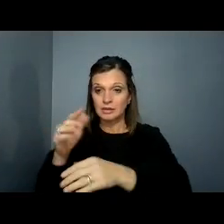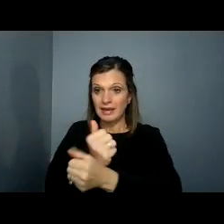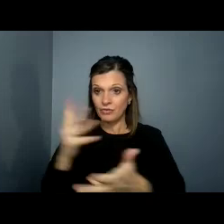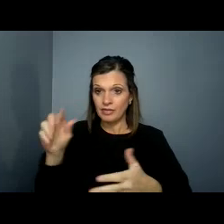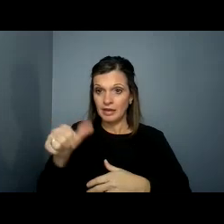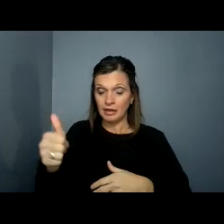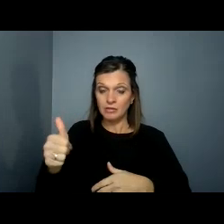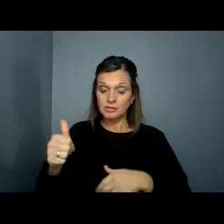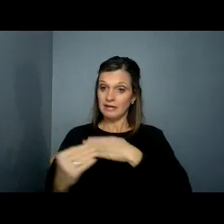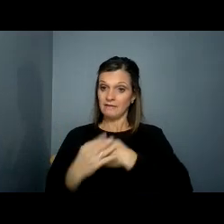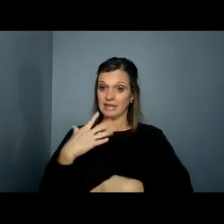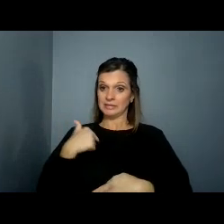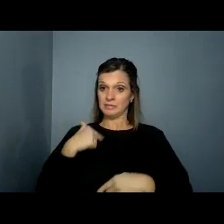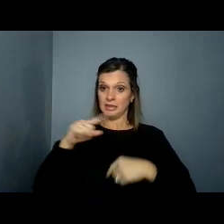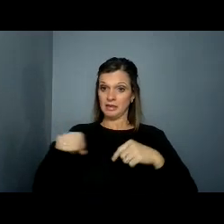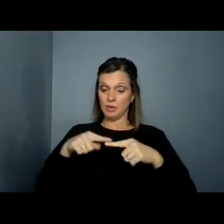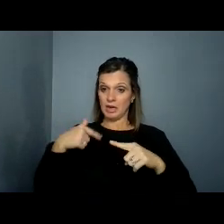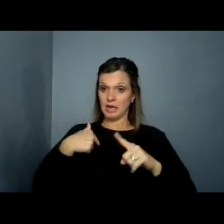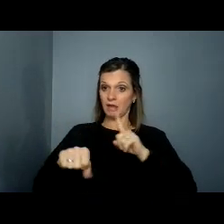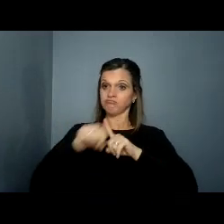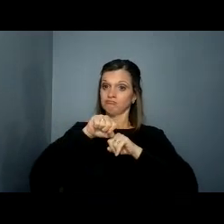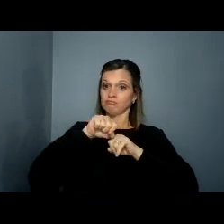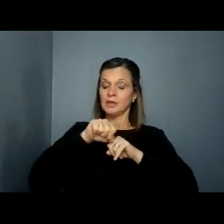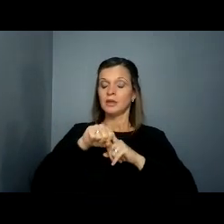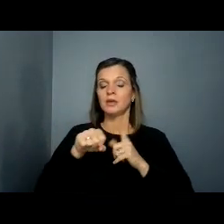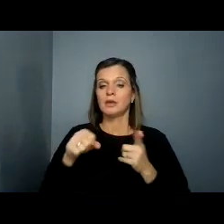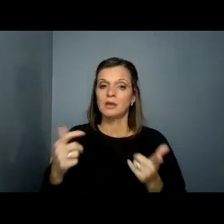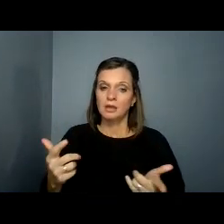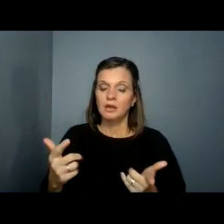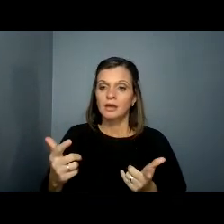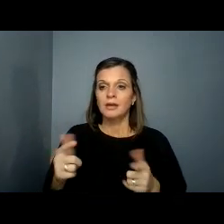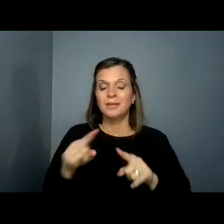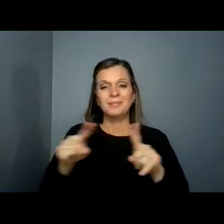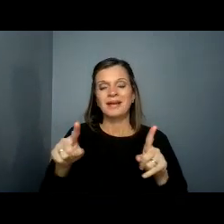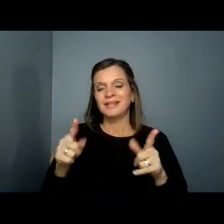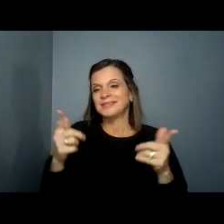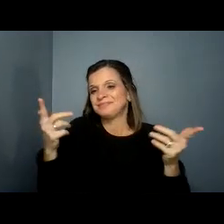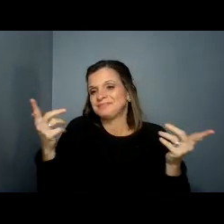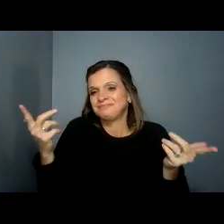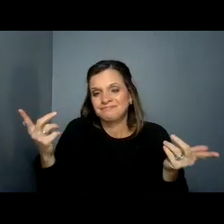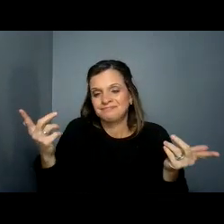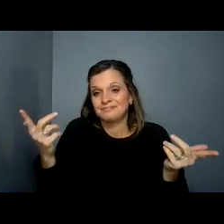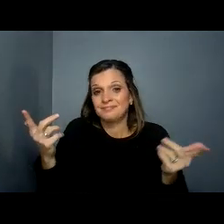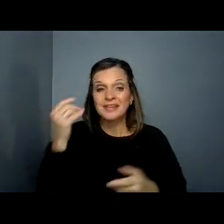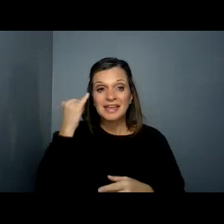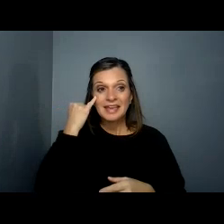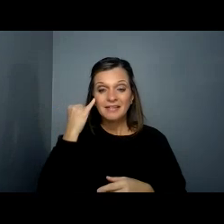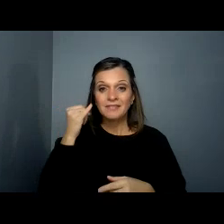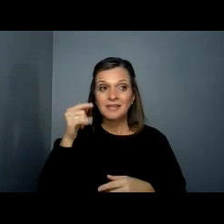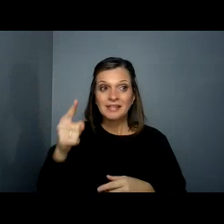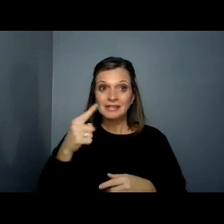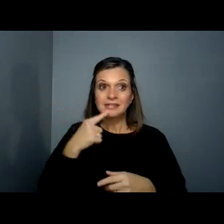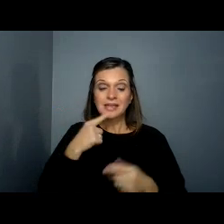So you know, I could see it doing anything, but you know, without being there at the time, if they said it would happen right when they got COVID, then I would say yeah,